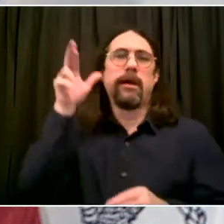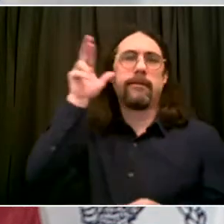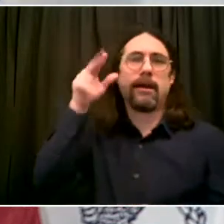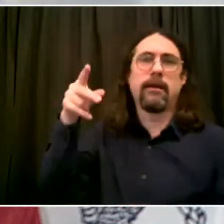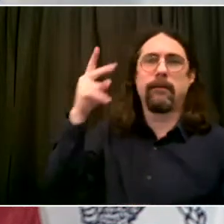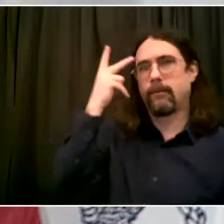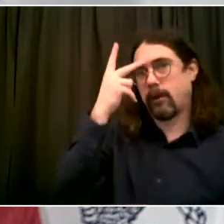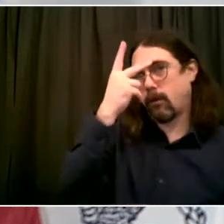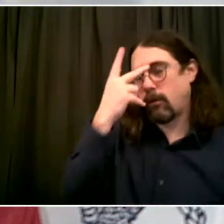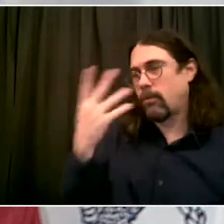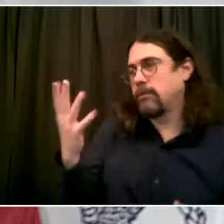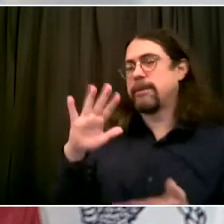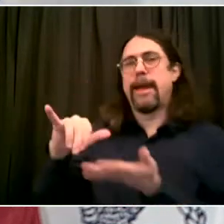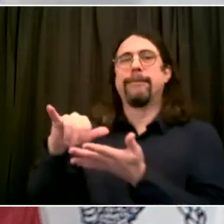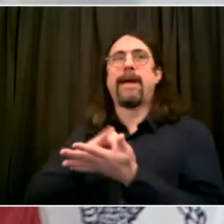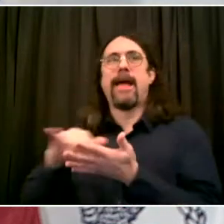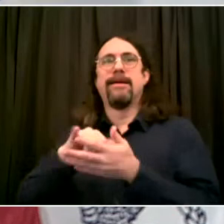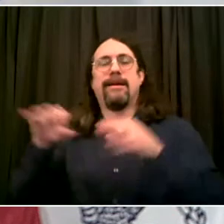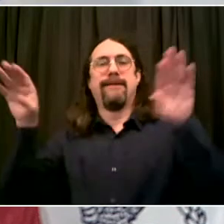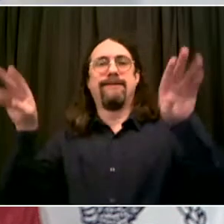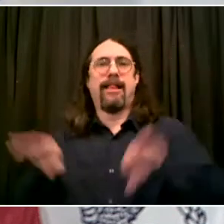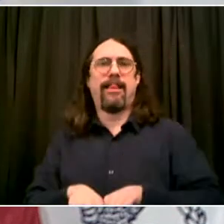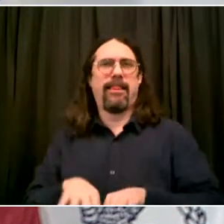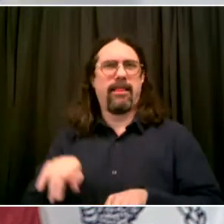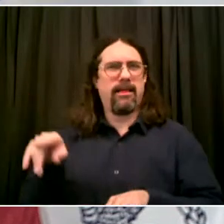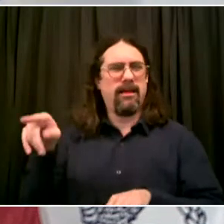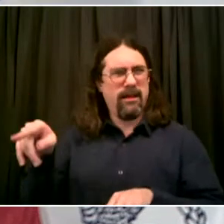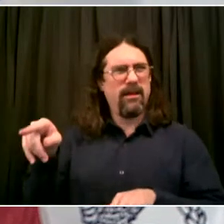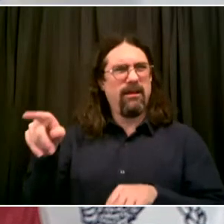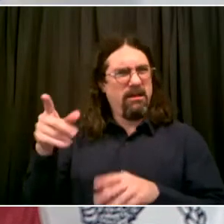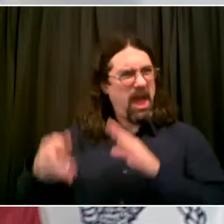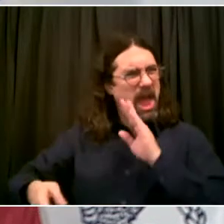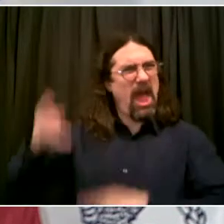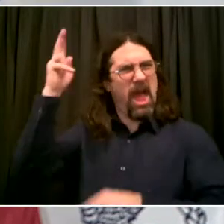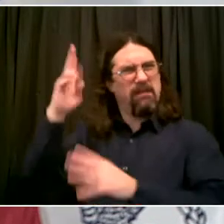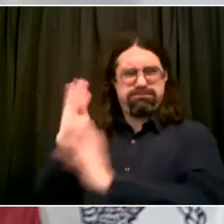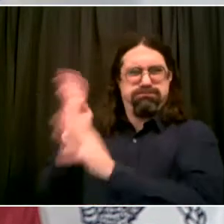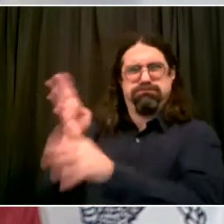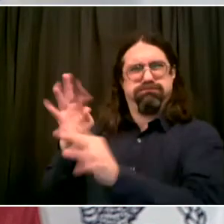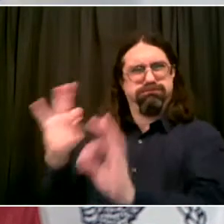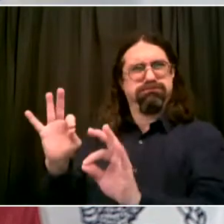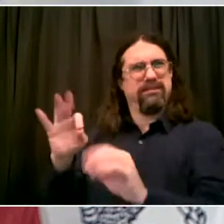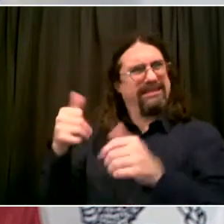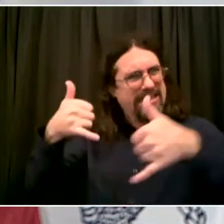MANHATTAN VALLEY BUT LET ME MOVE